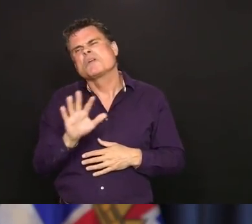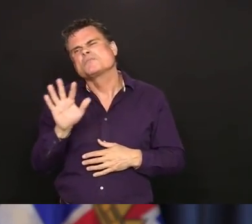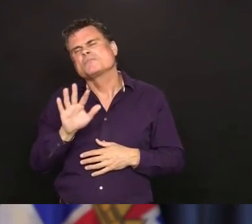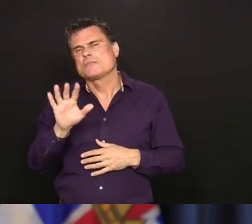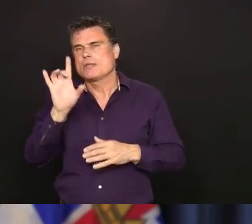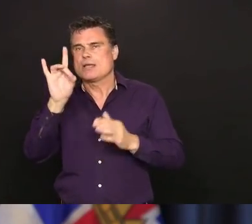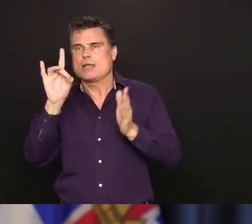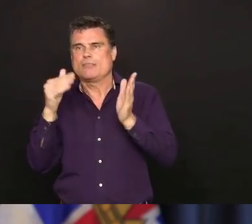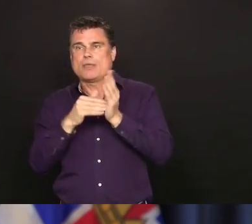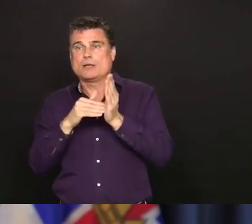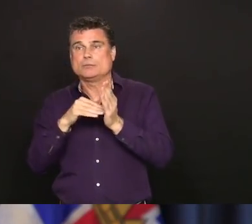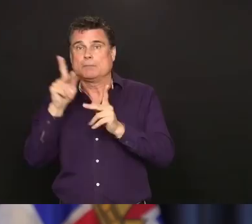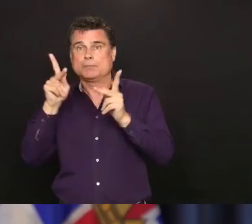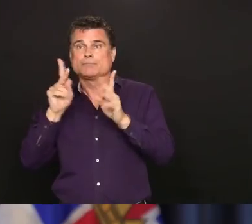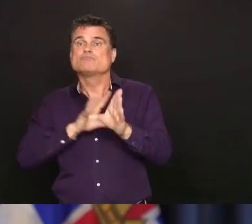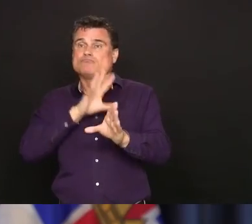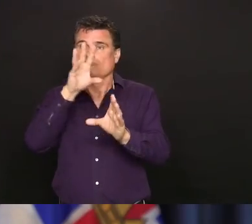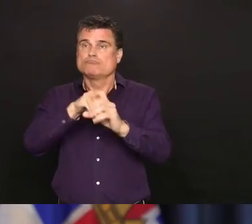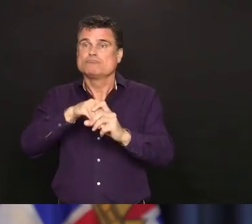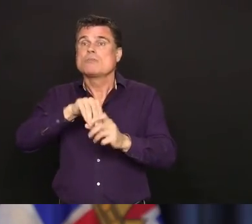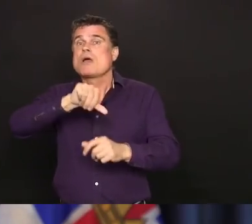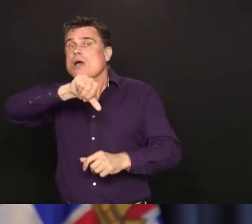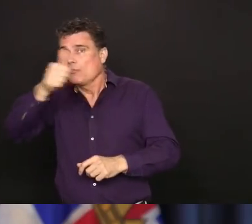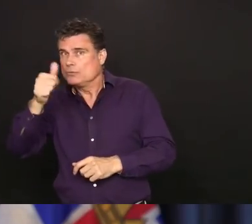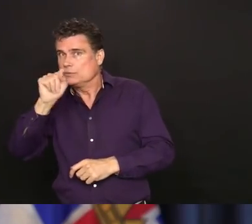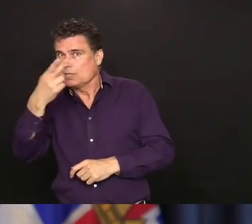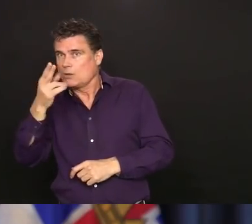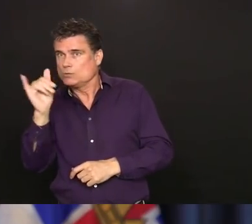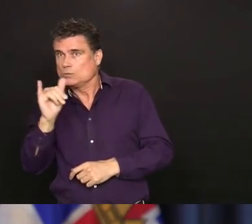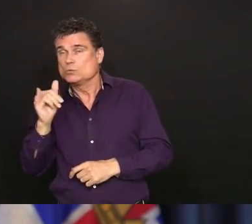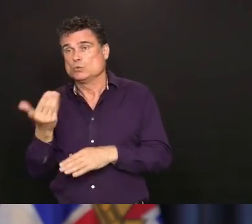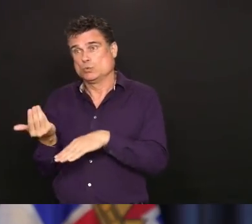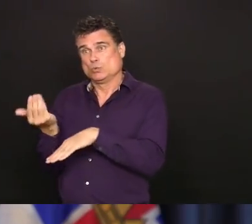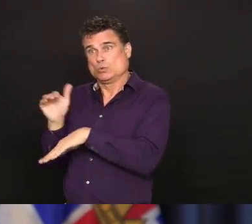a town hall. Tonight on